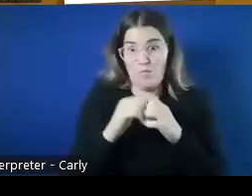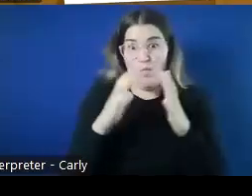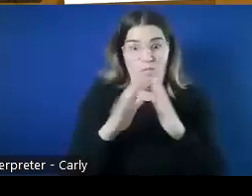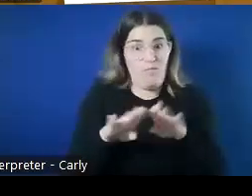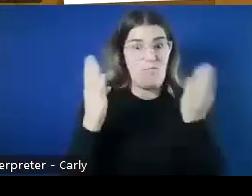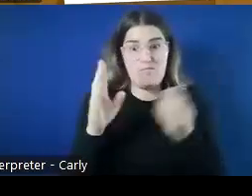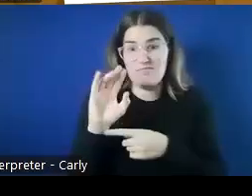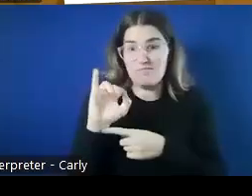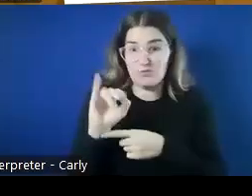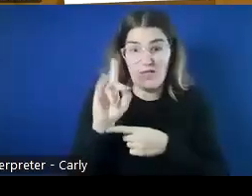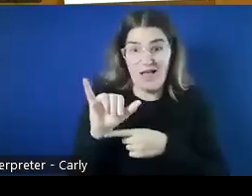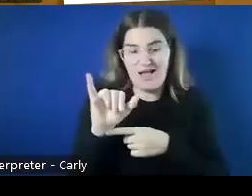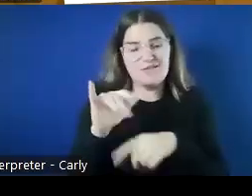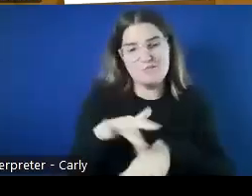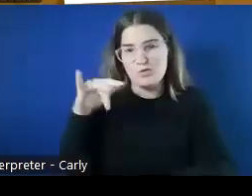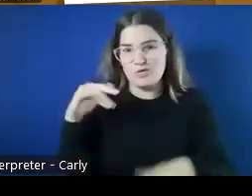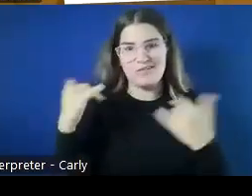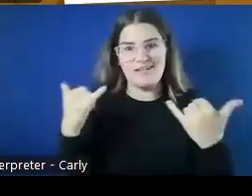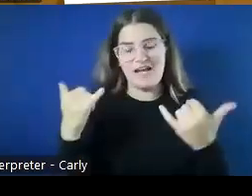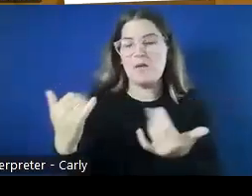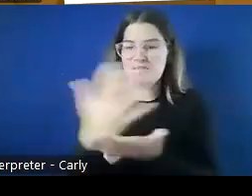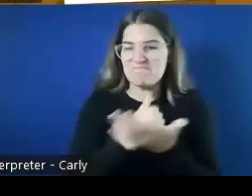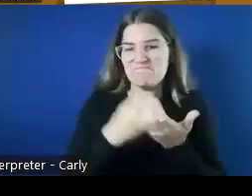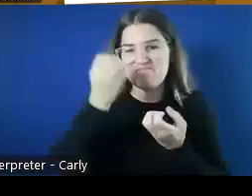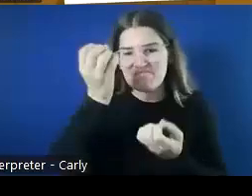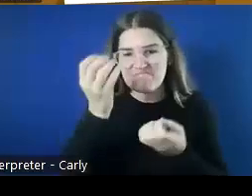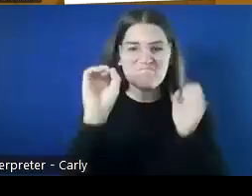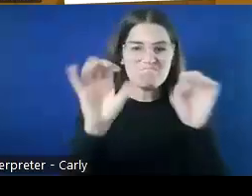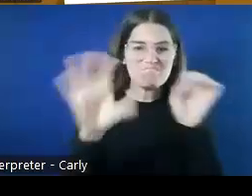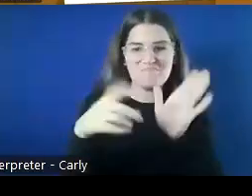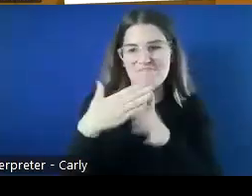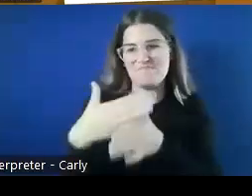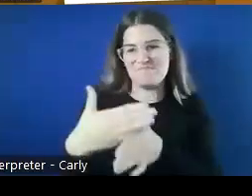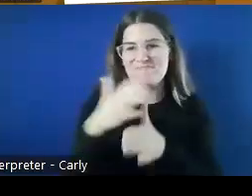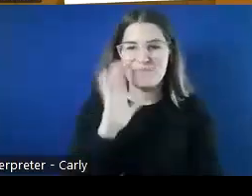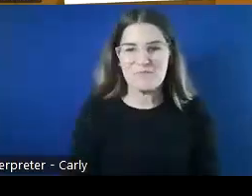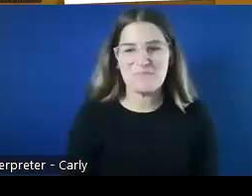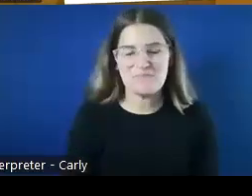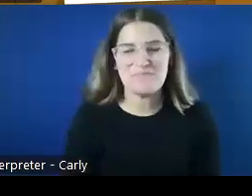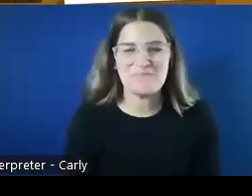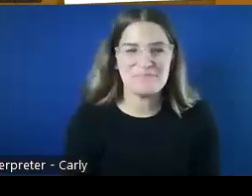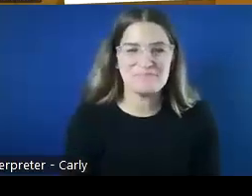early for us uh but we have lots of interesting things to share with you today so as you know